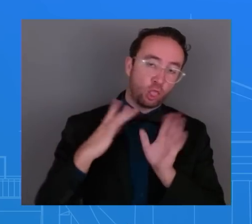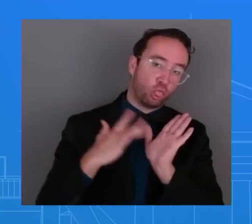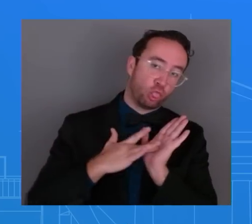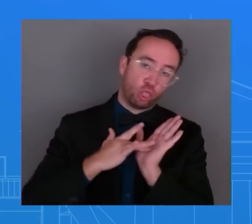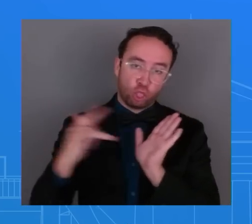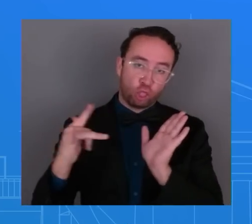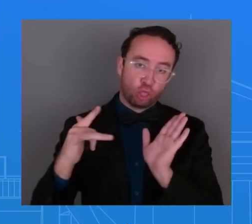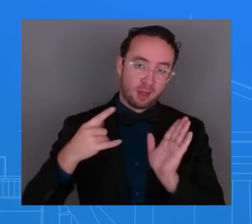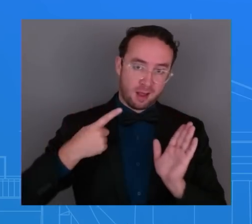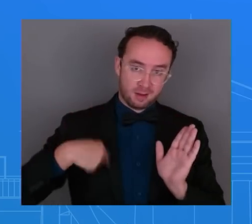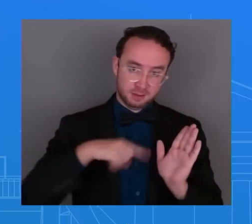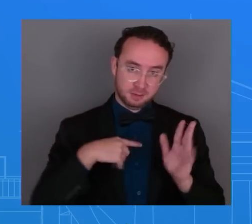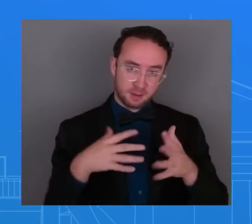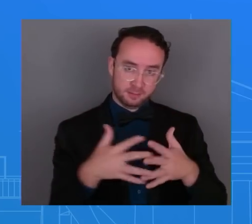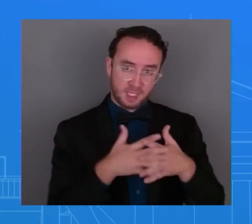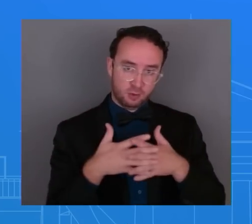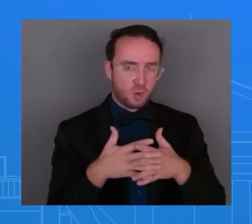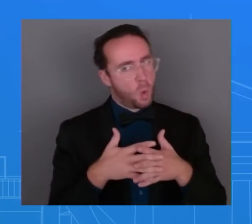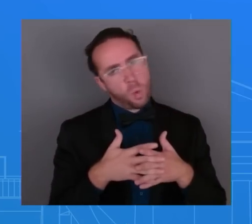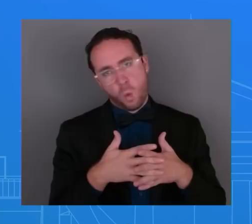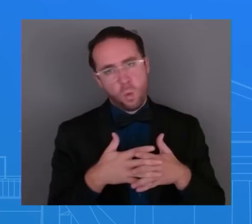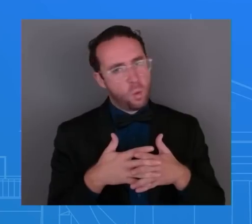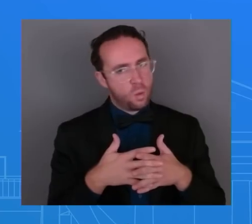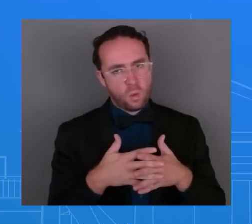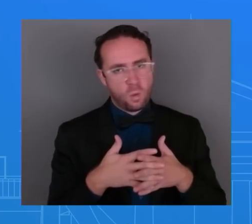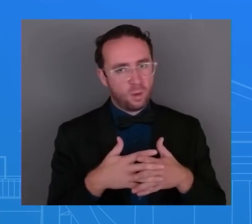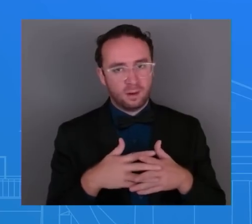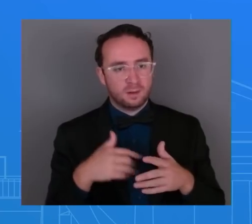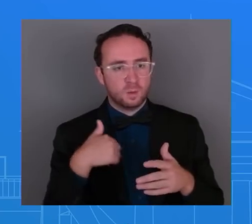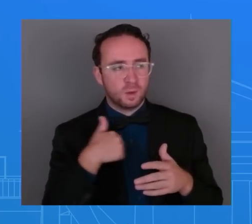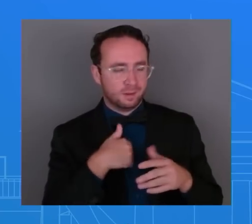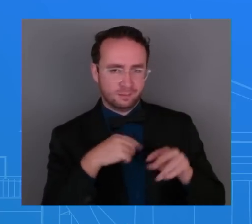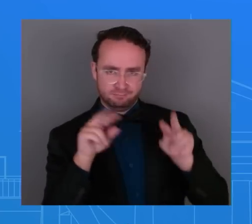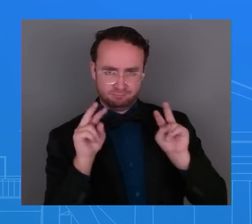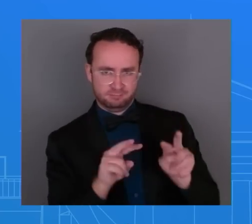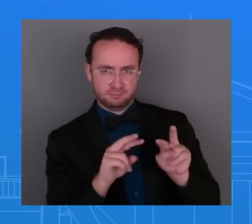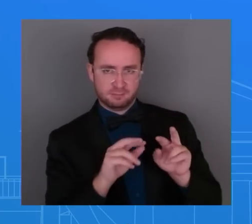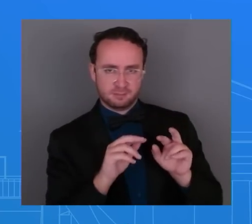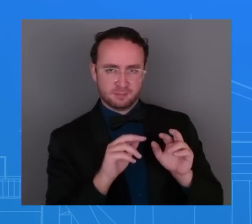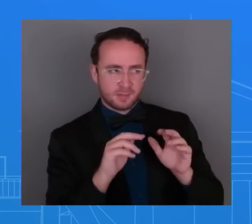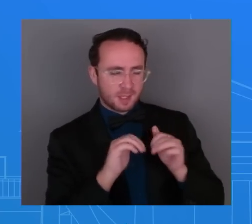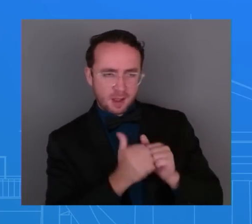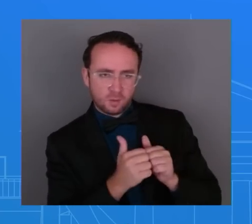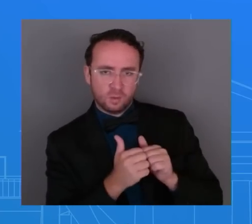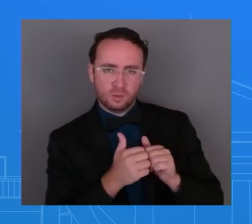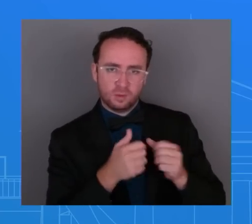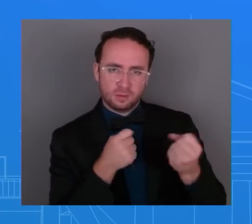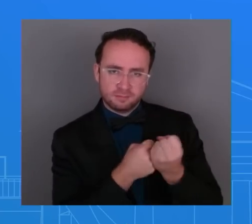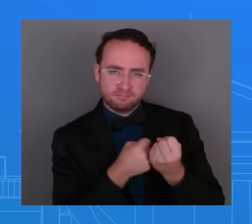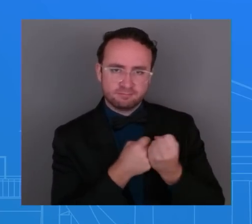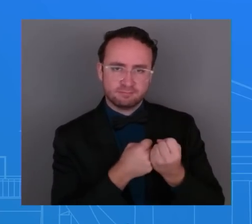of such activity extremely seriously. And so, again, we do not tolerate -- we do not tolerate this type --